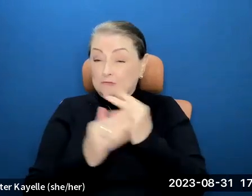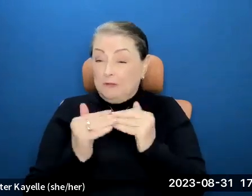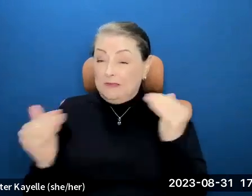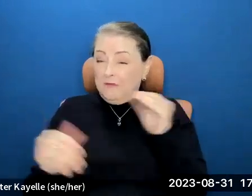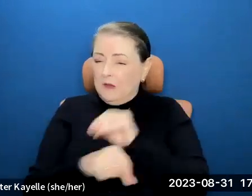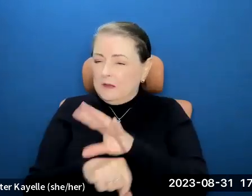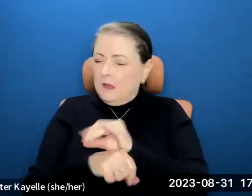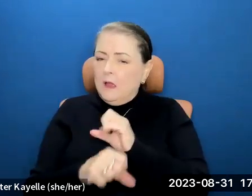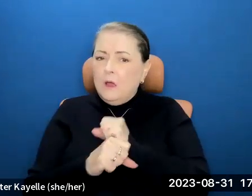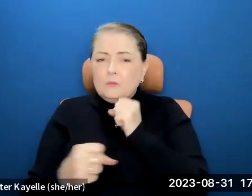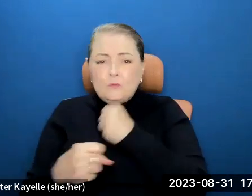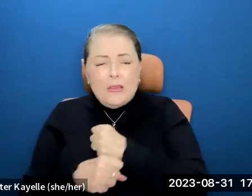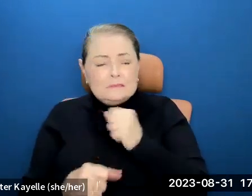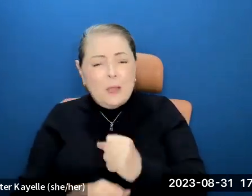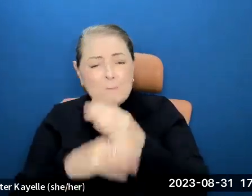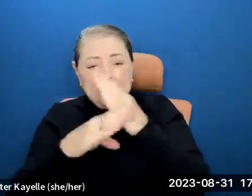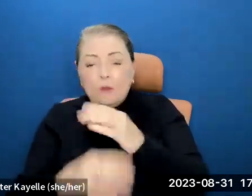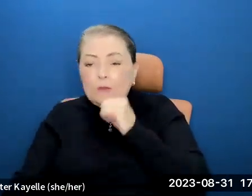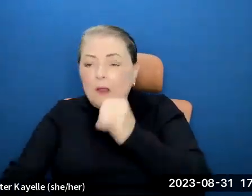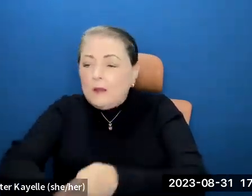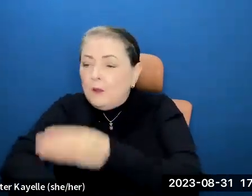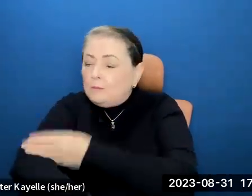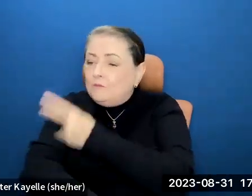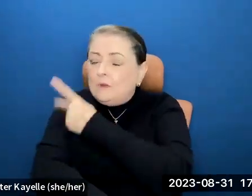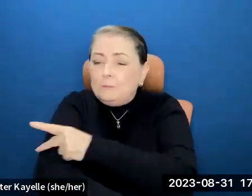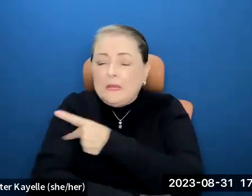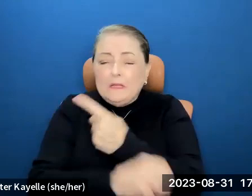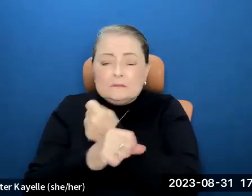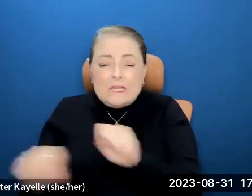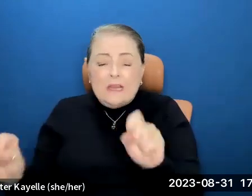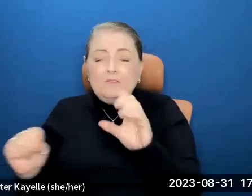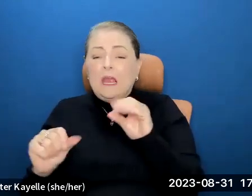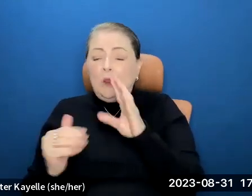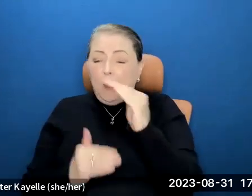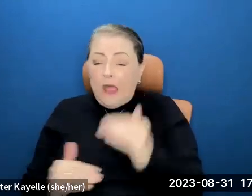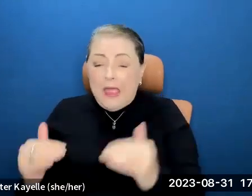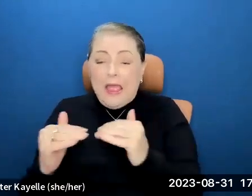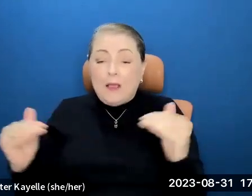creates a barrier that does not improve patient safety Equity or access to care and we believe